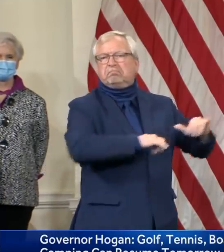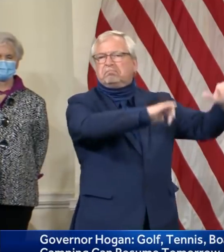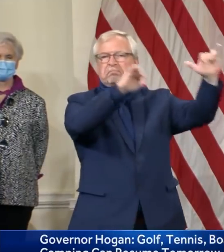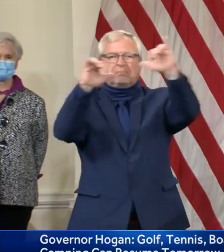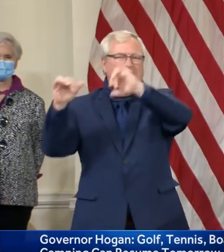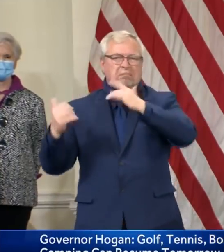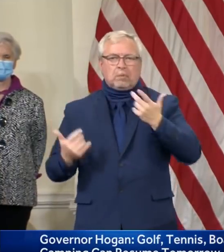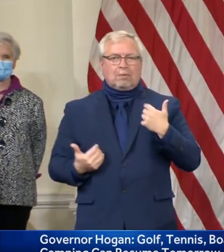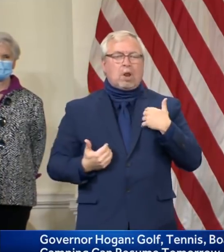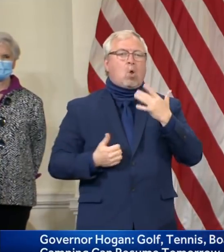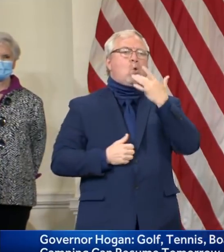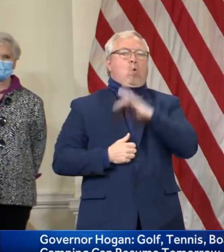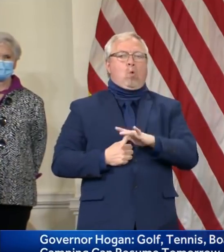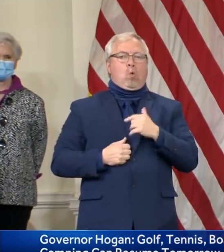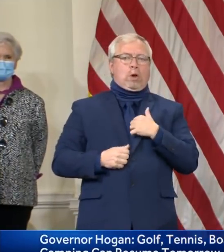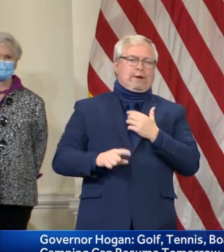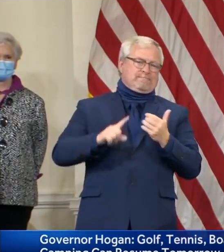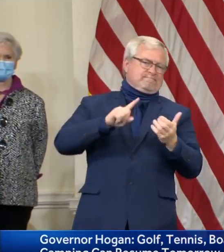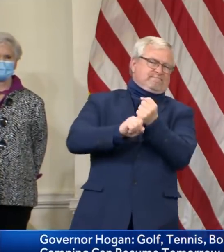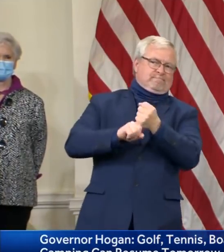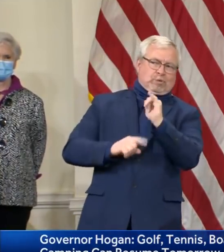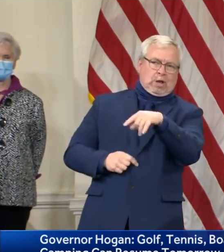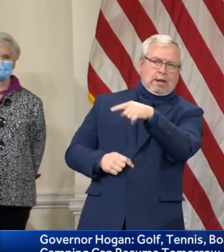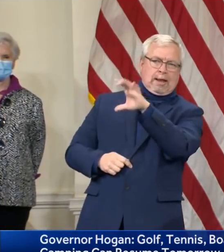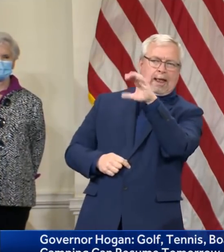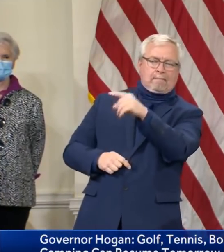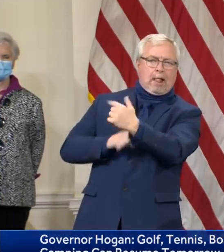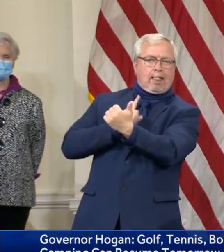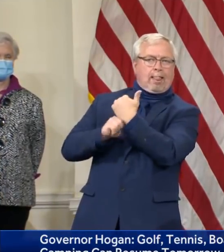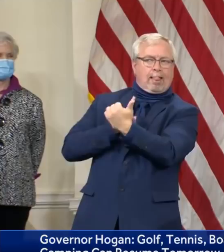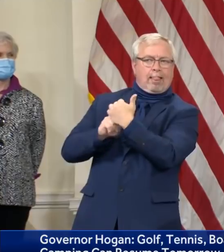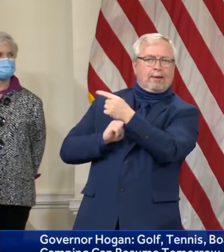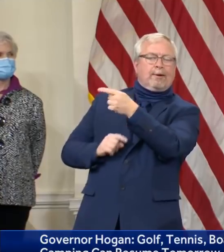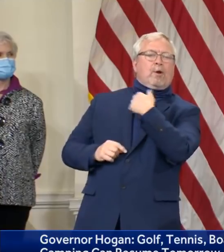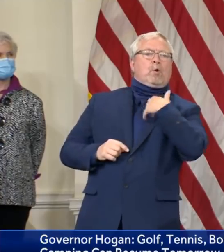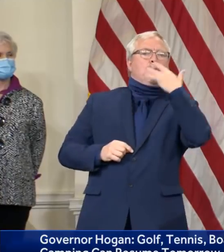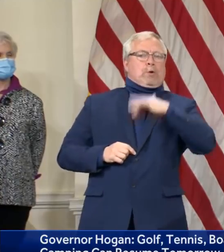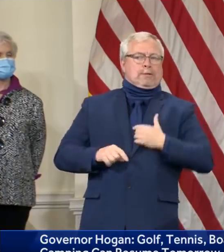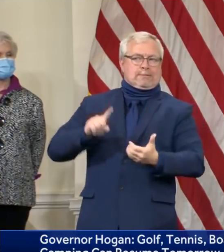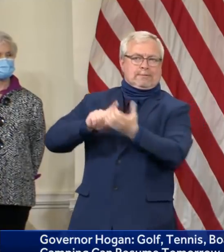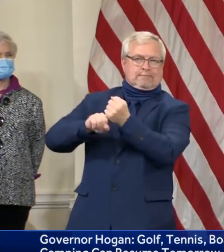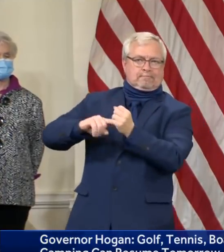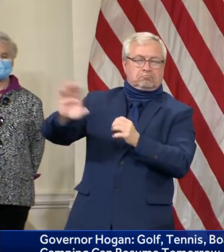IT IS WHAT EVERY STATE HAD BEEN DEALING WITH. WE WERE LUCKY TO CATCH THIS ONE SITUATION.